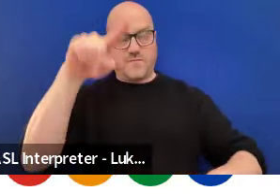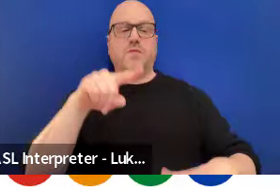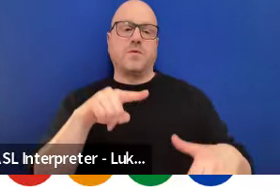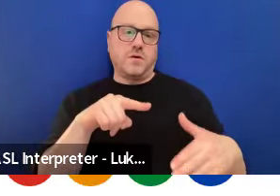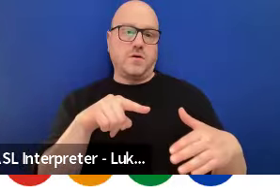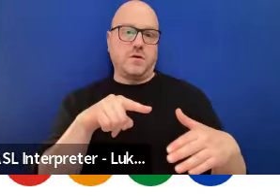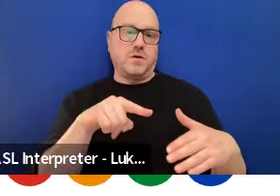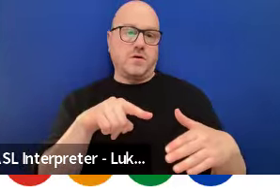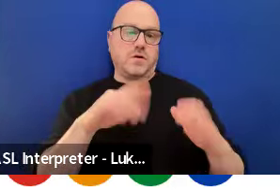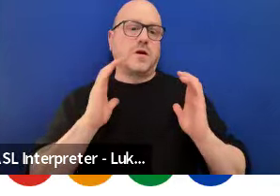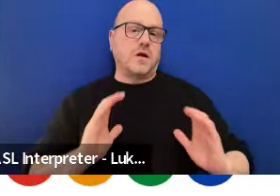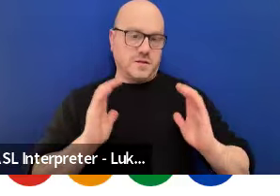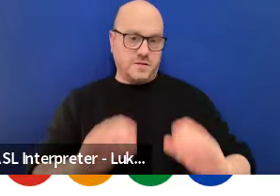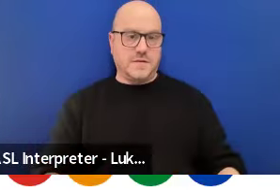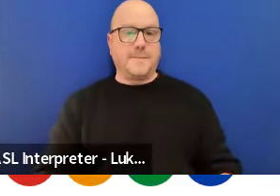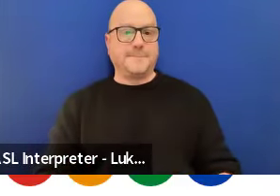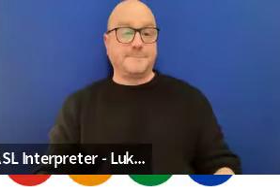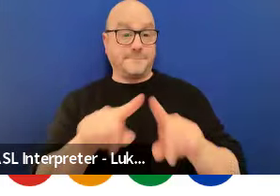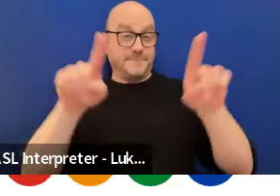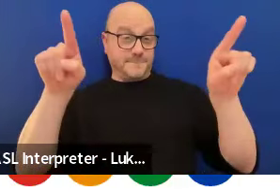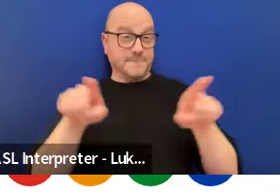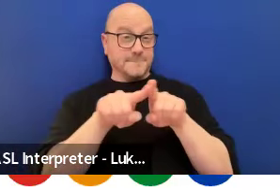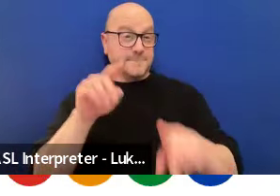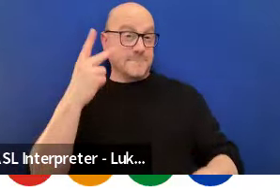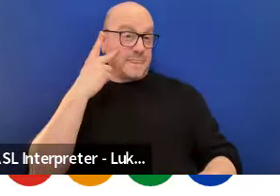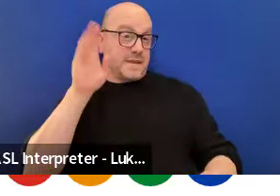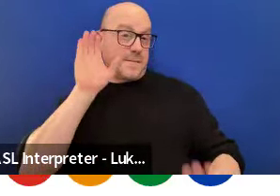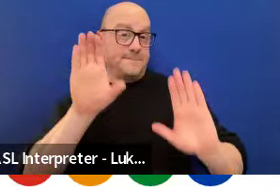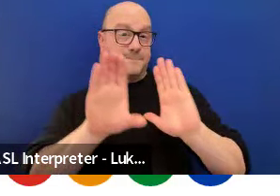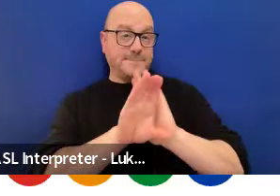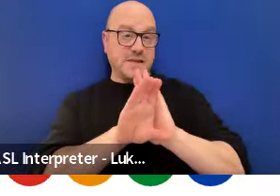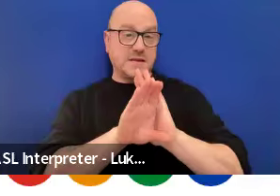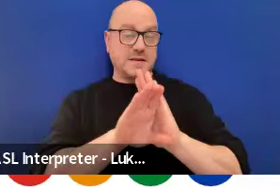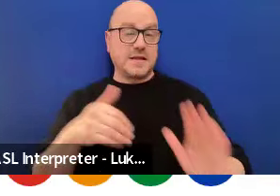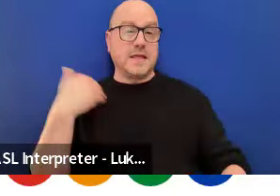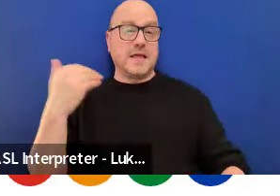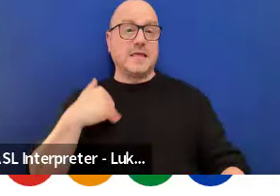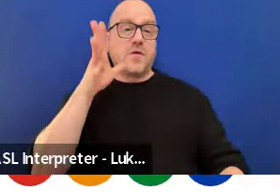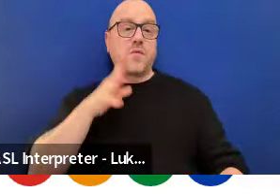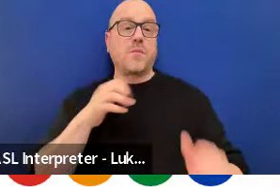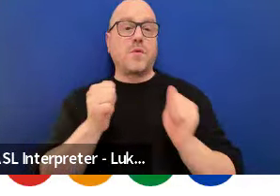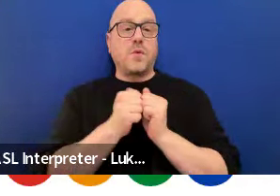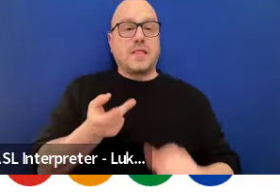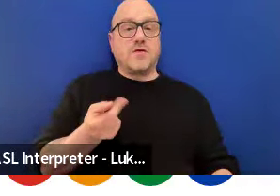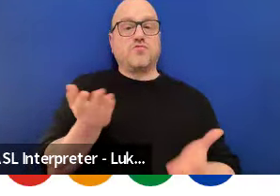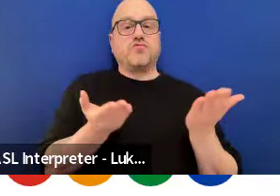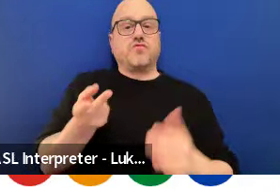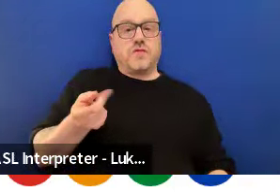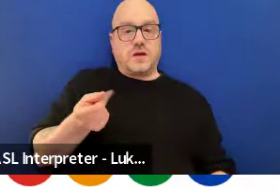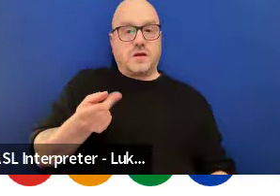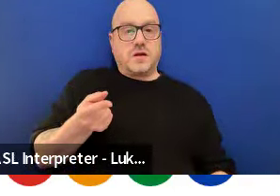AVAILABLE TO RIDERS. AND ON THE SCREEN, WE'VE GOT AN